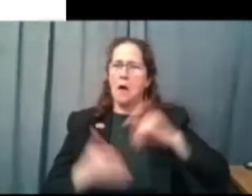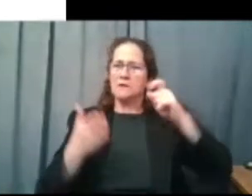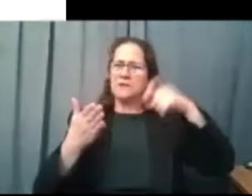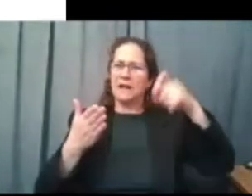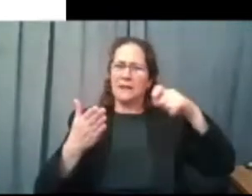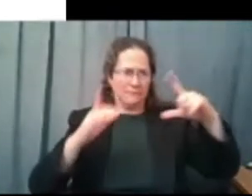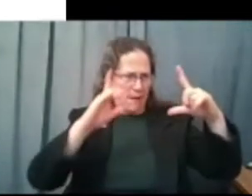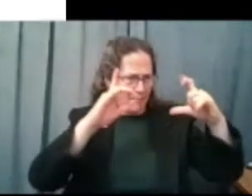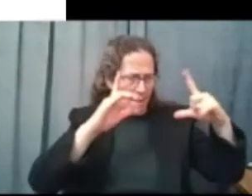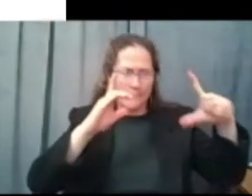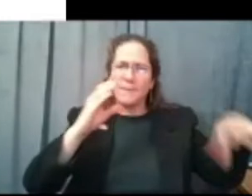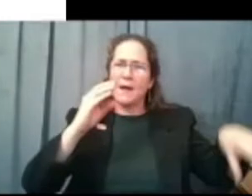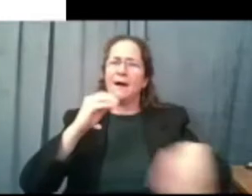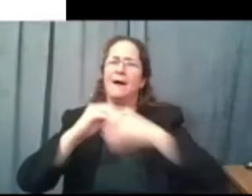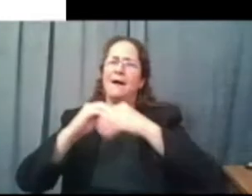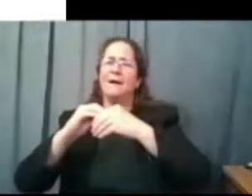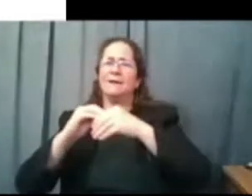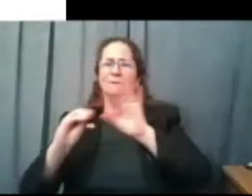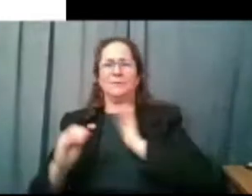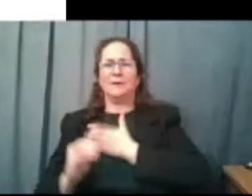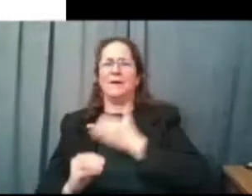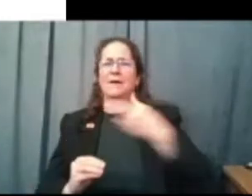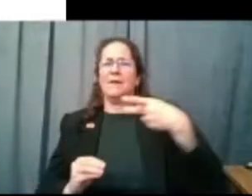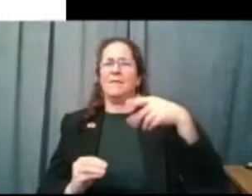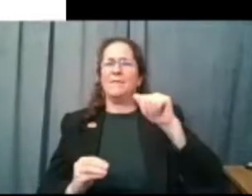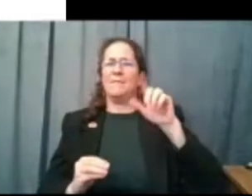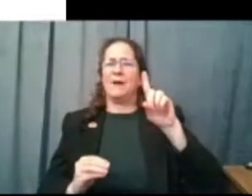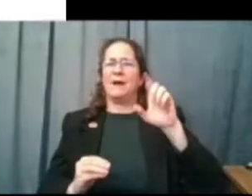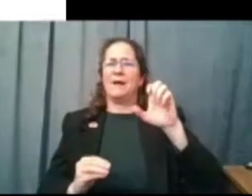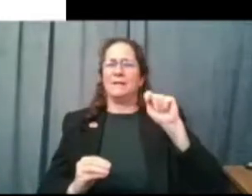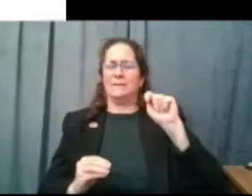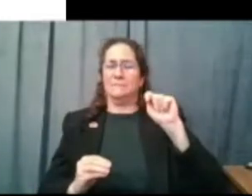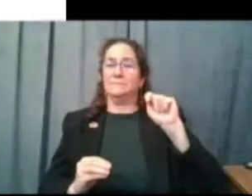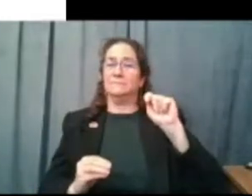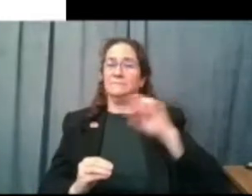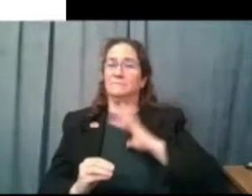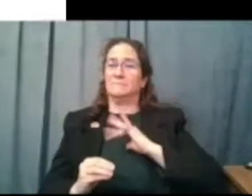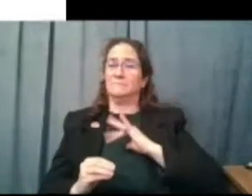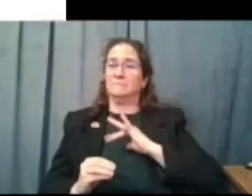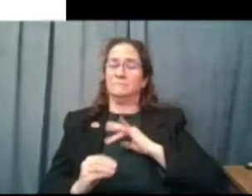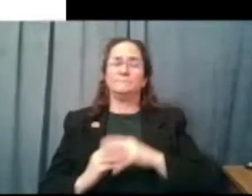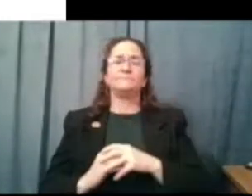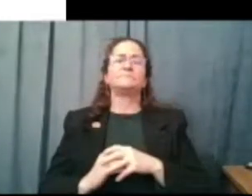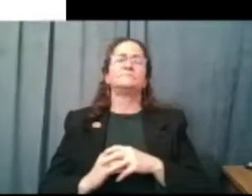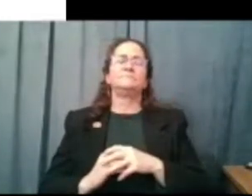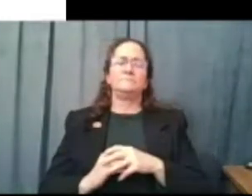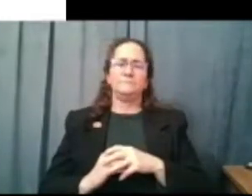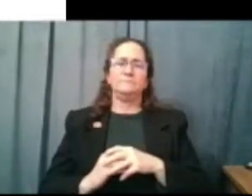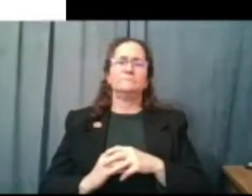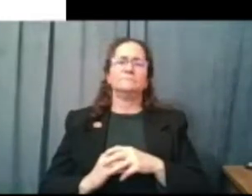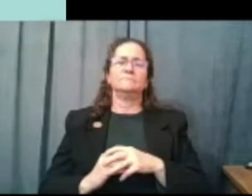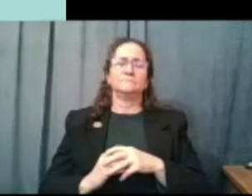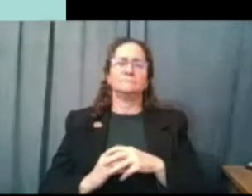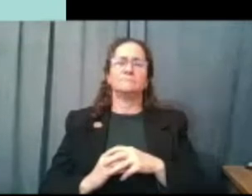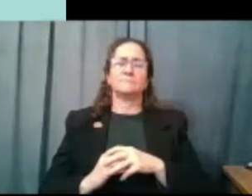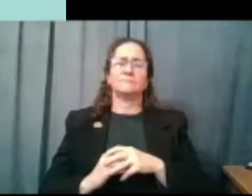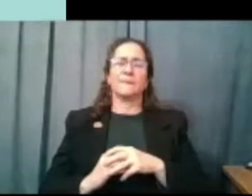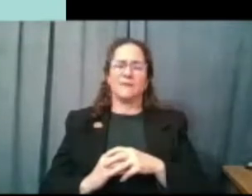for you to share any of those cool checklist that you have with us. And so, one of the checklists on here